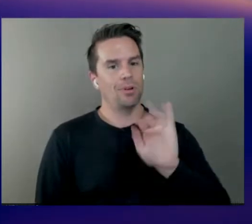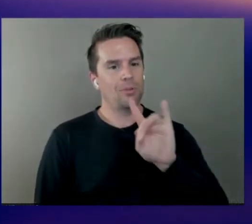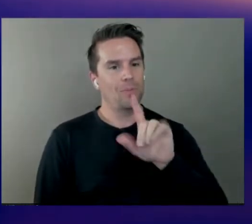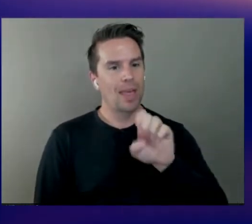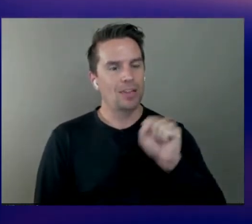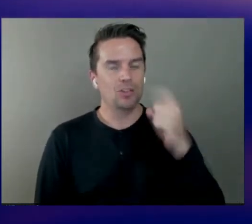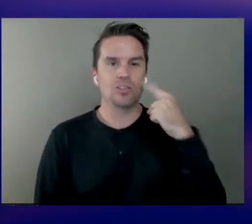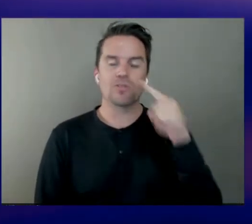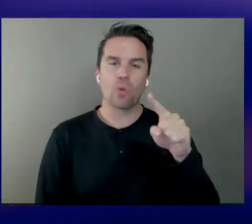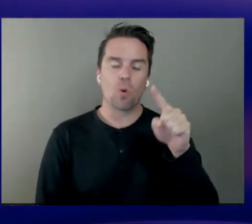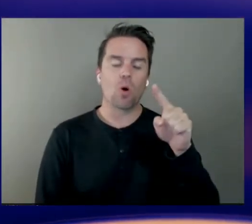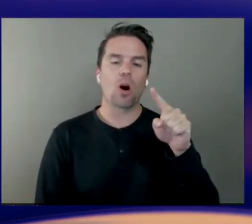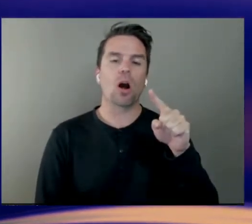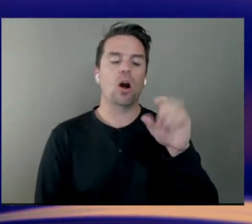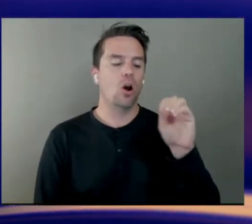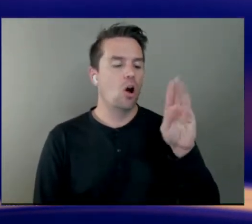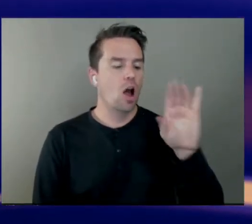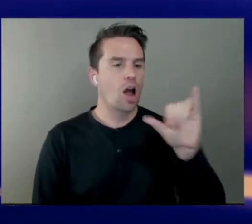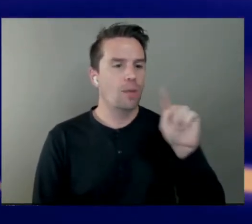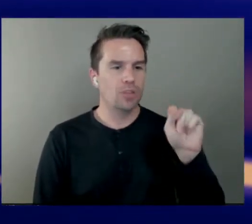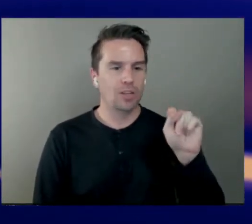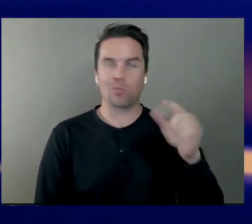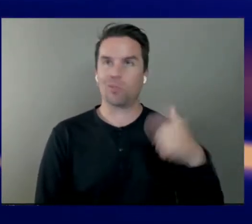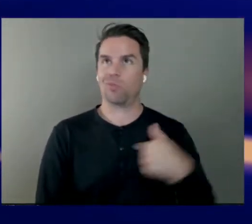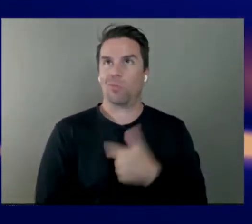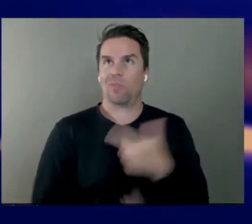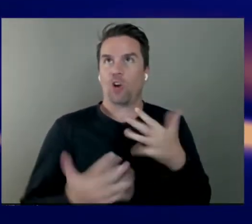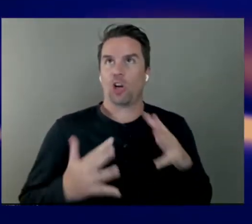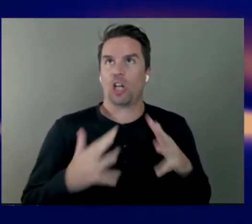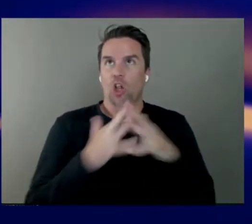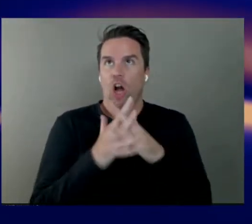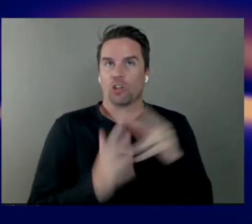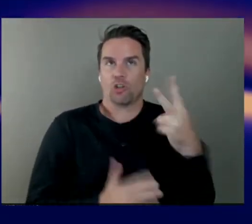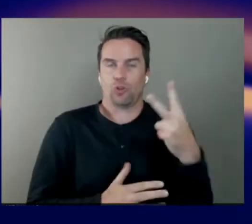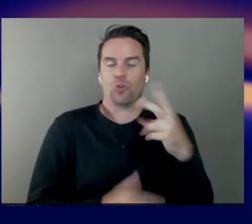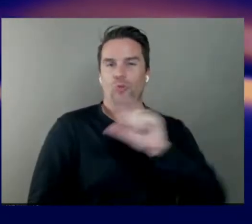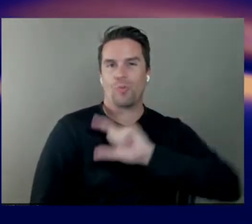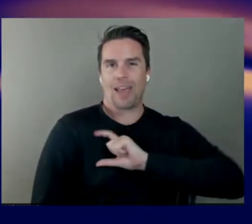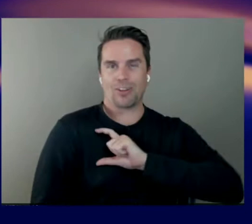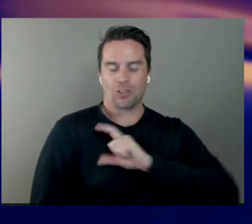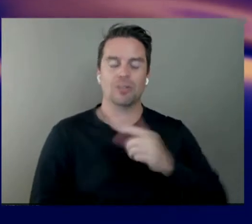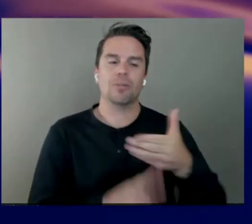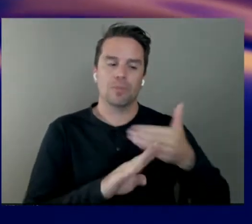excuse me, we launched earlier this year, two learning badges, object in storage.